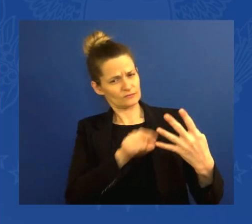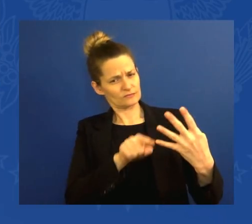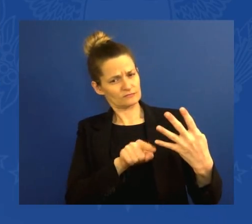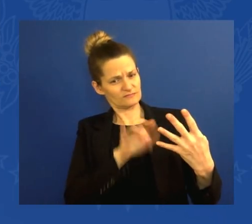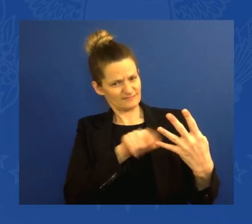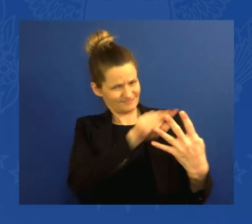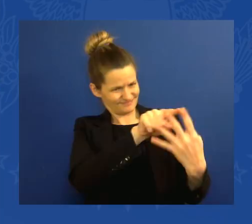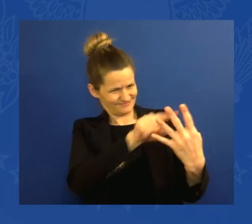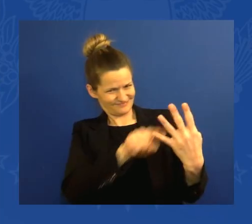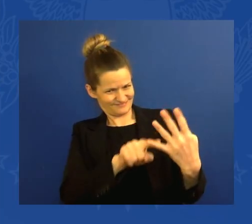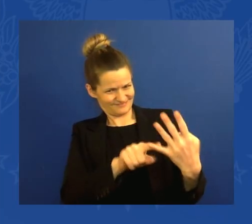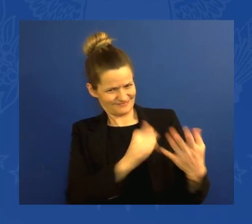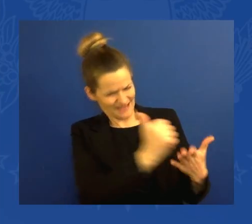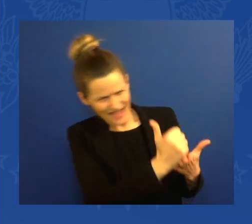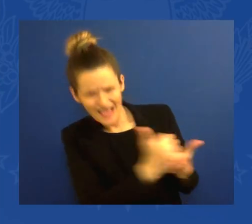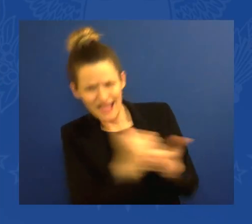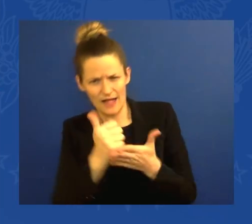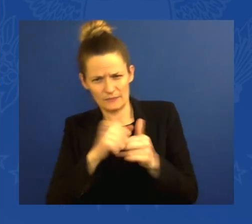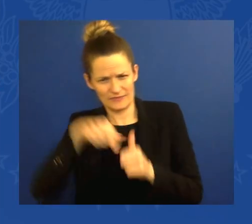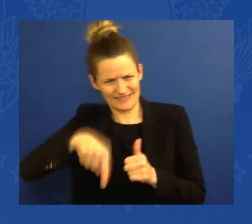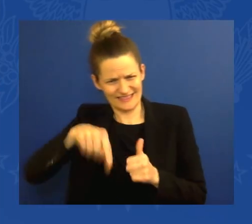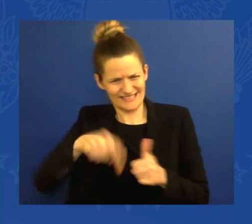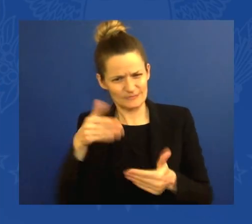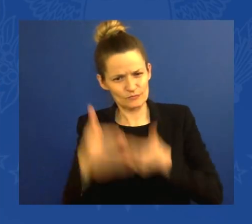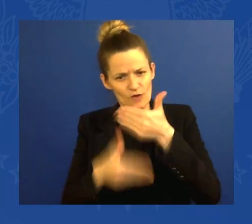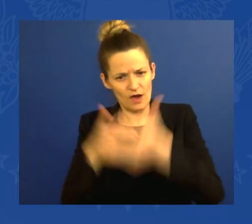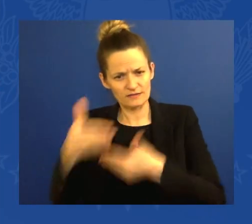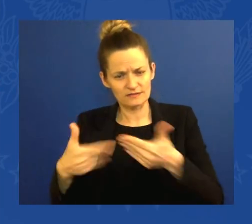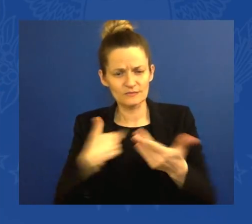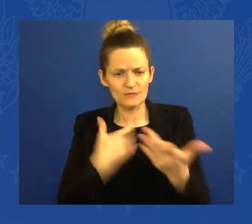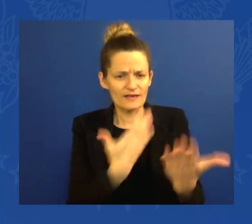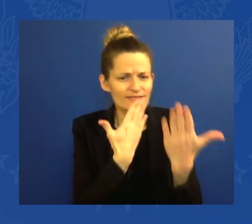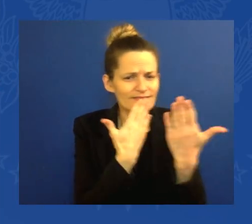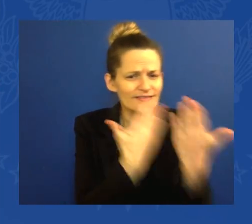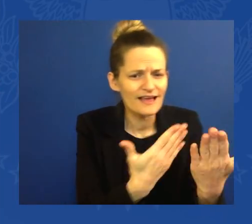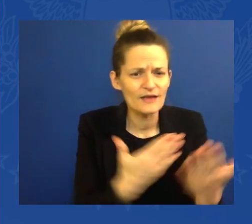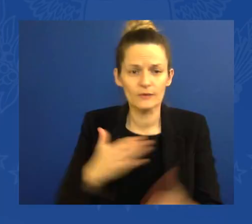On behalf of my daughter, my granddaughters, all my all my family, thank you so very much.